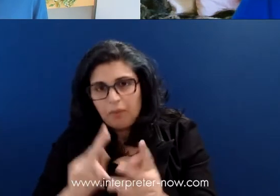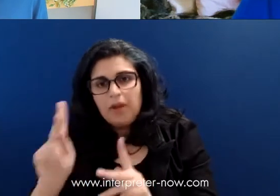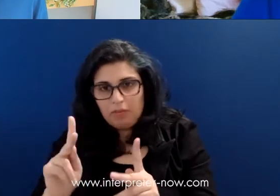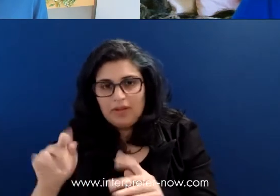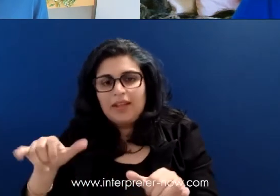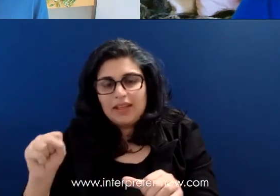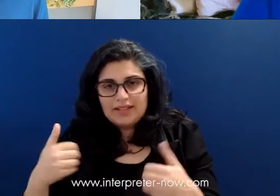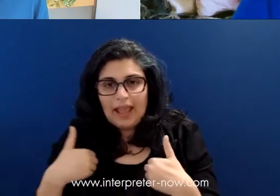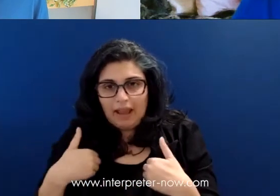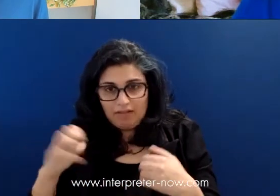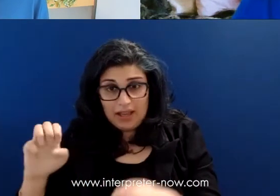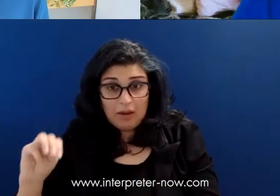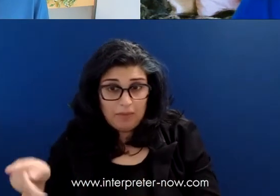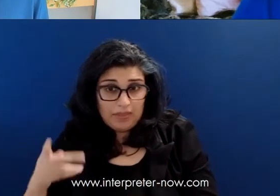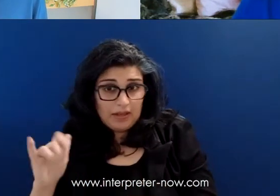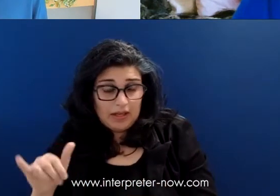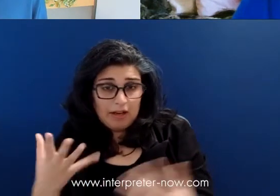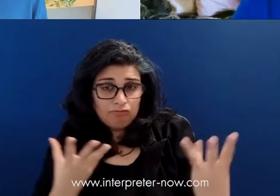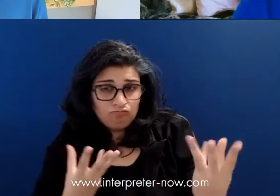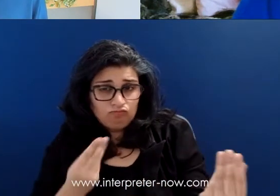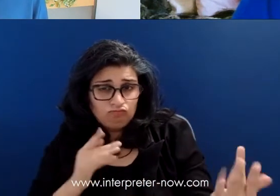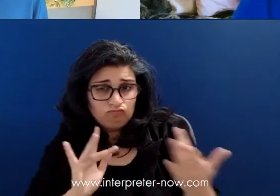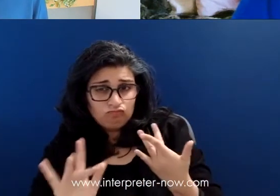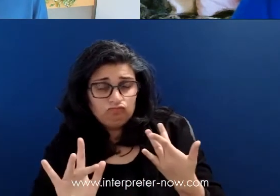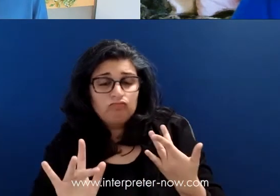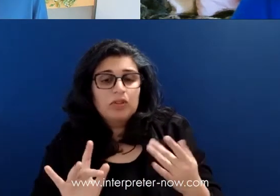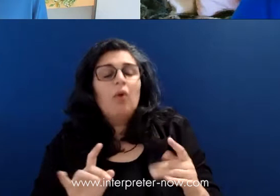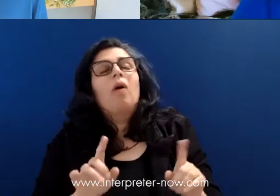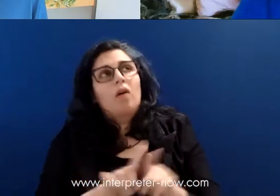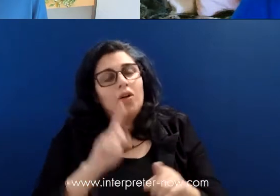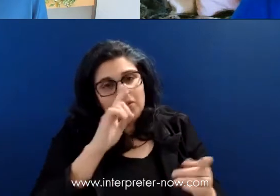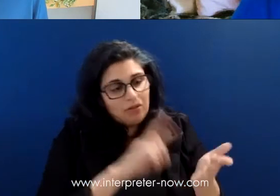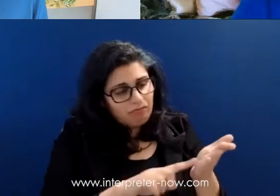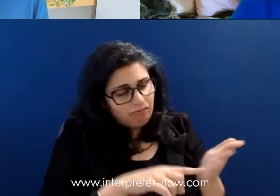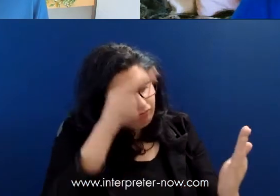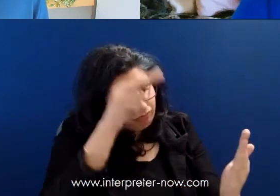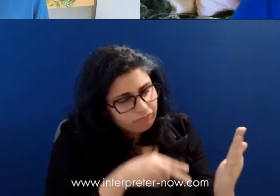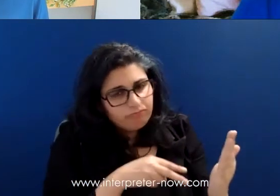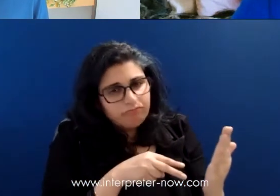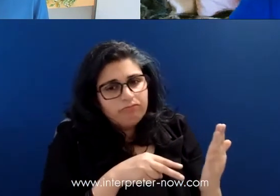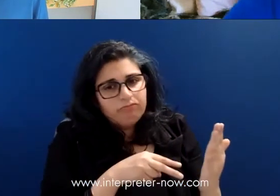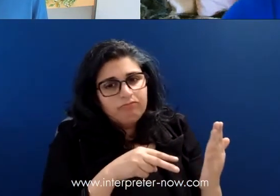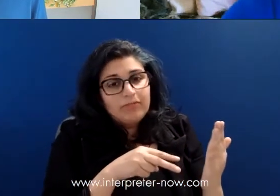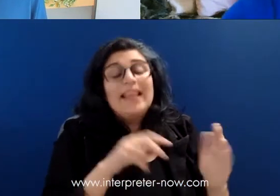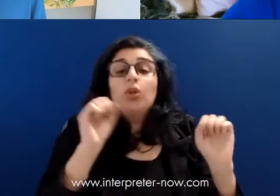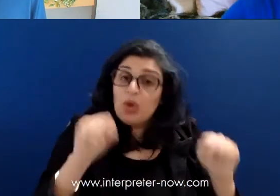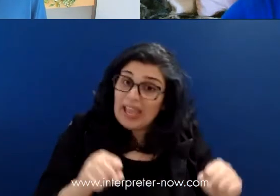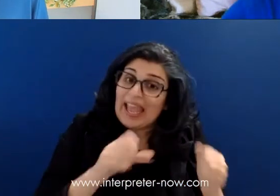Also, I've read a few studies showing that empathy can be learned.